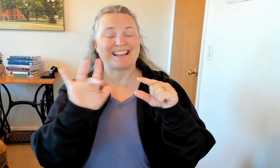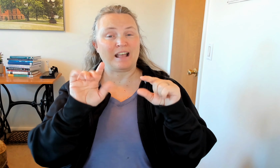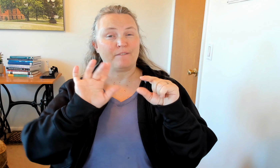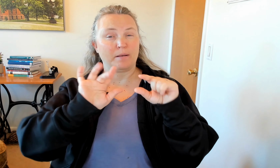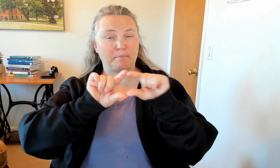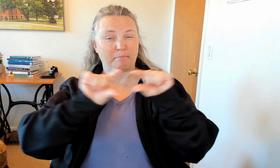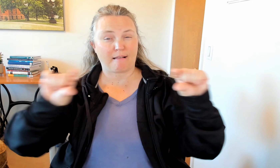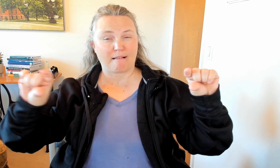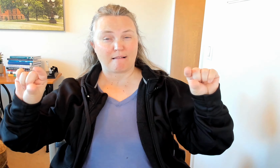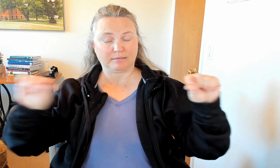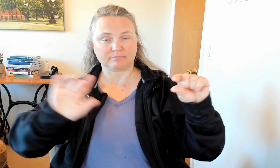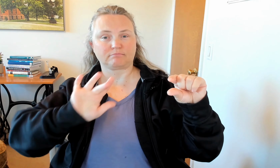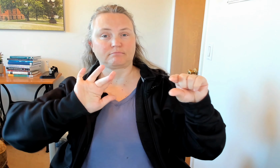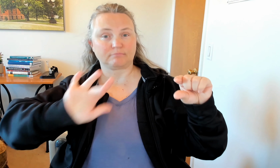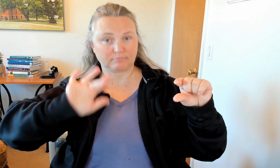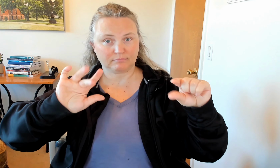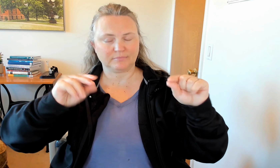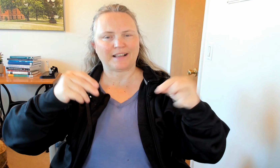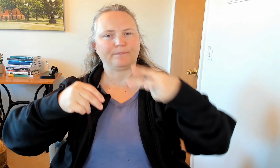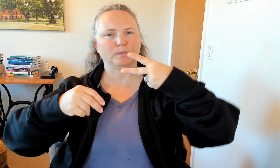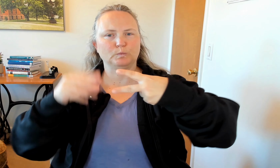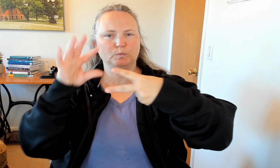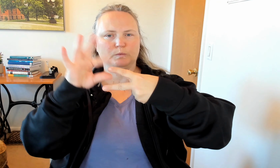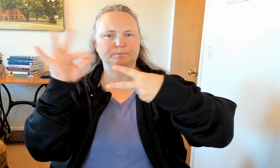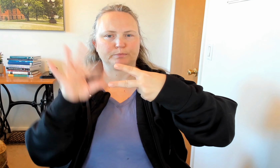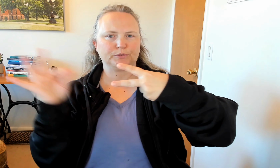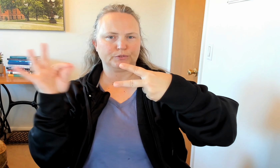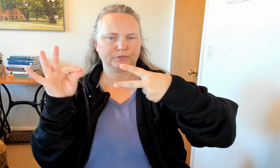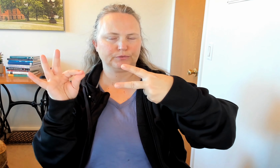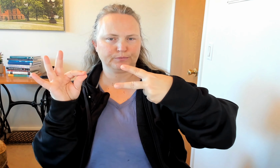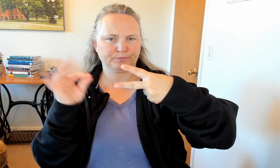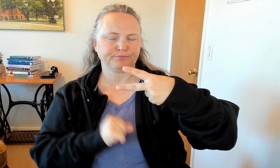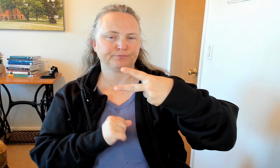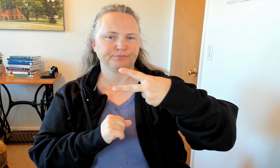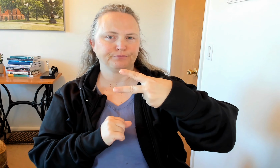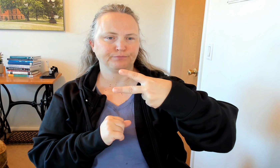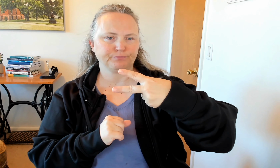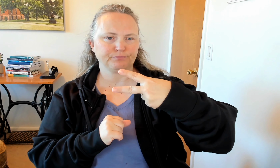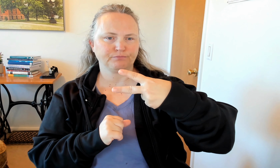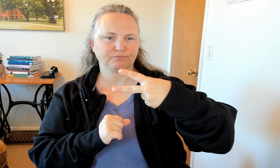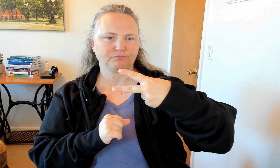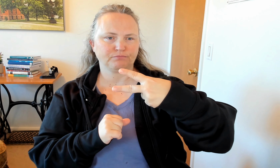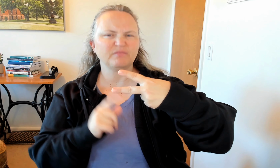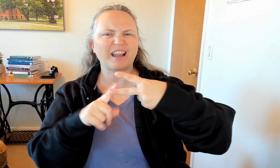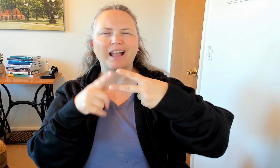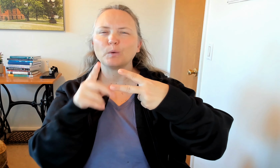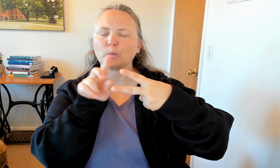So I would put their email address and then you'll notice there's this box here. When I click on that, I have two options.